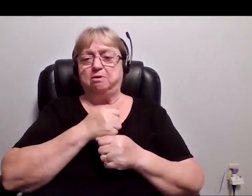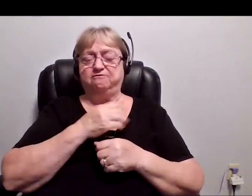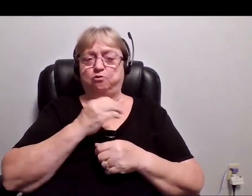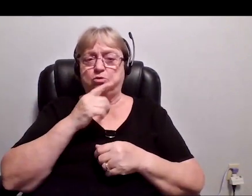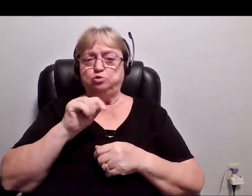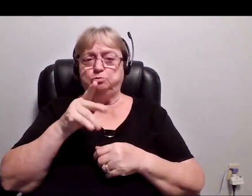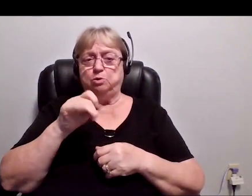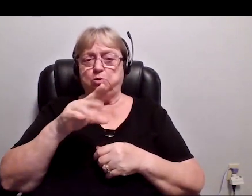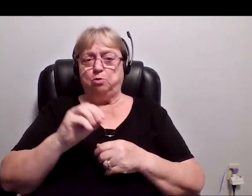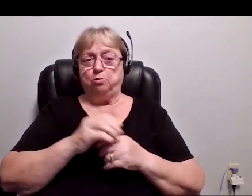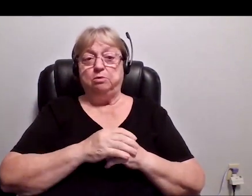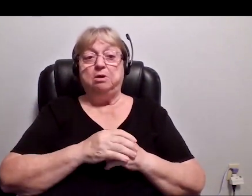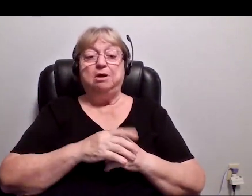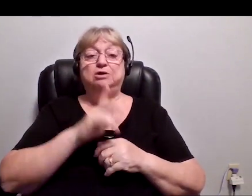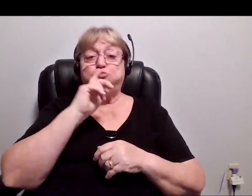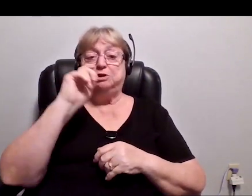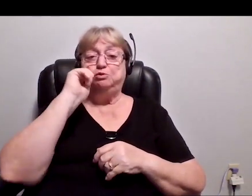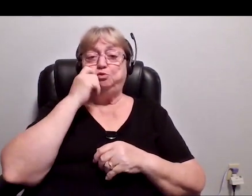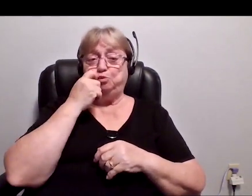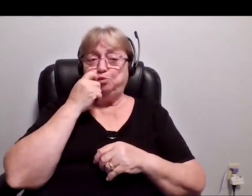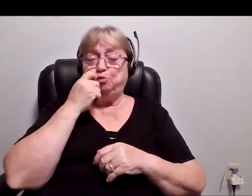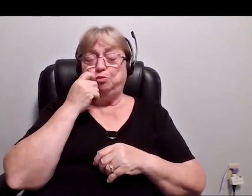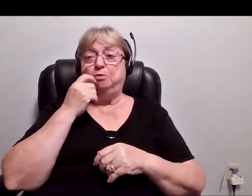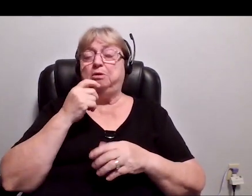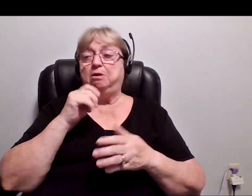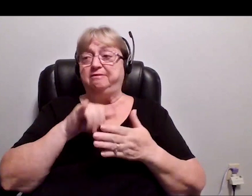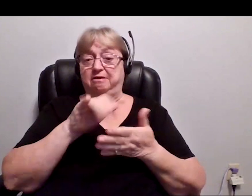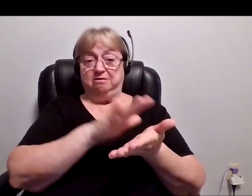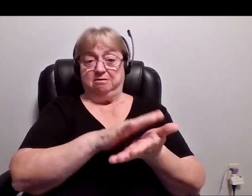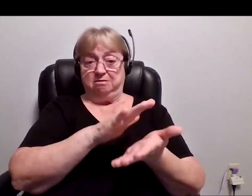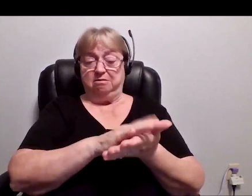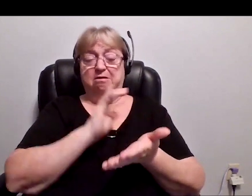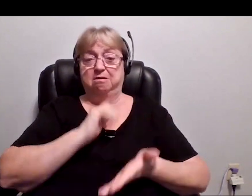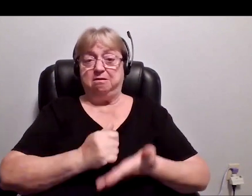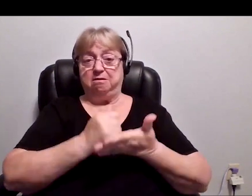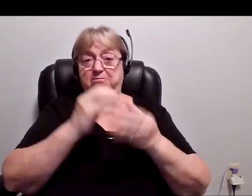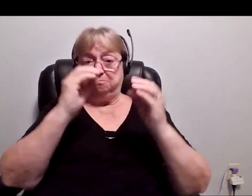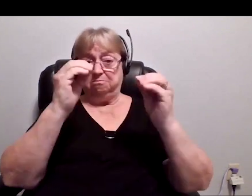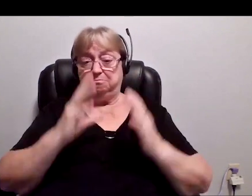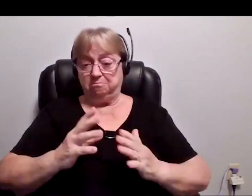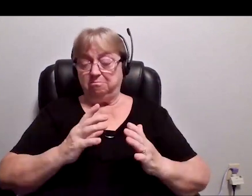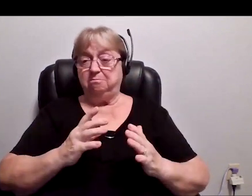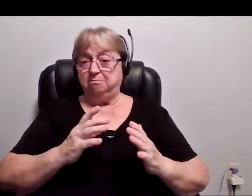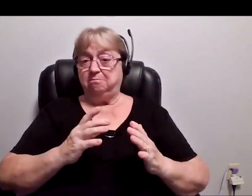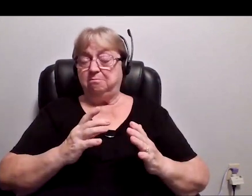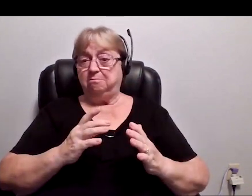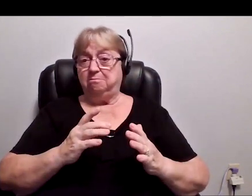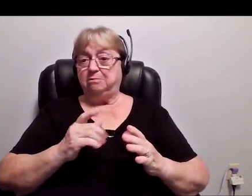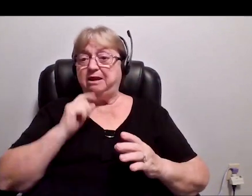What's really cool about the school is they do a lot of helping teachers at public schools or schools